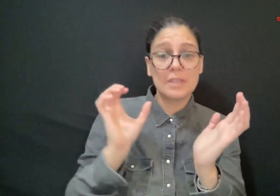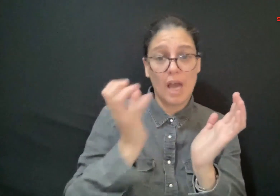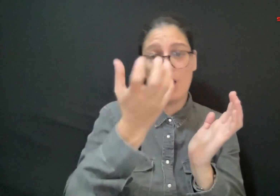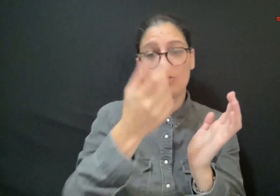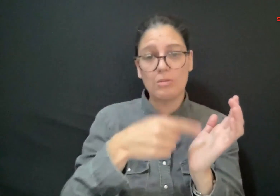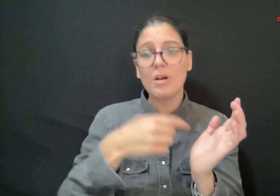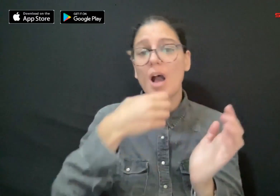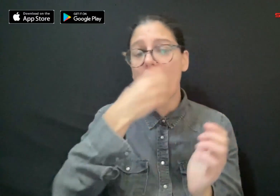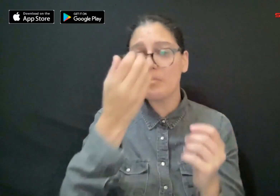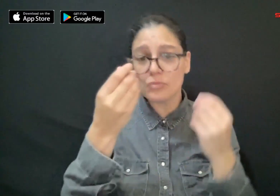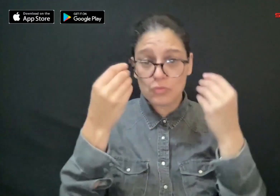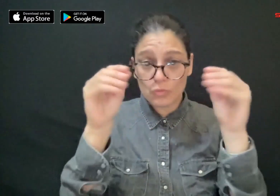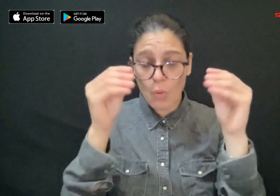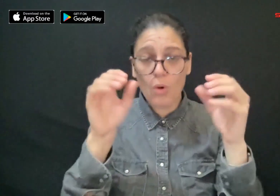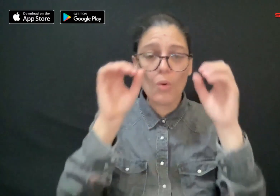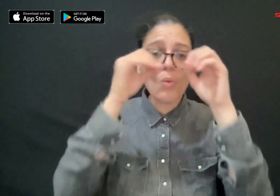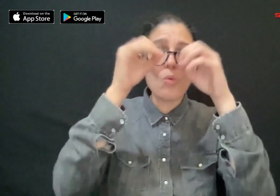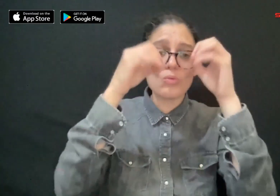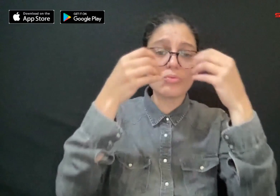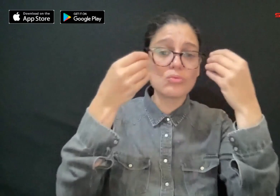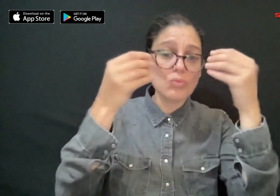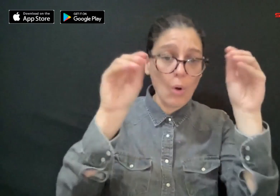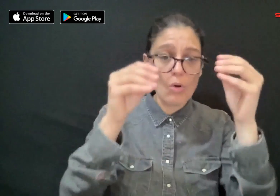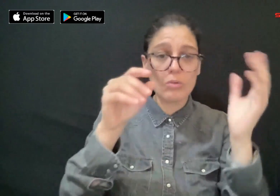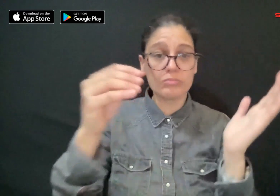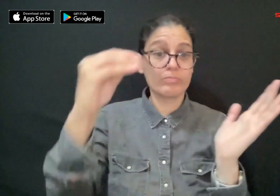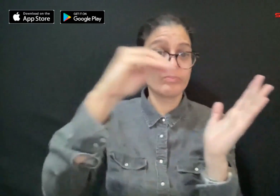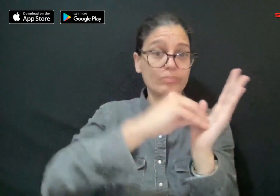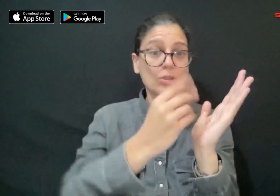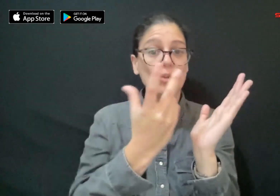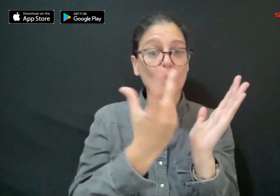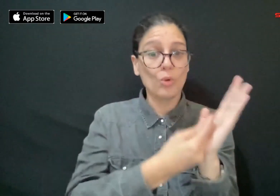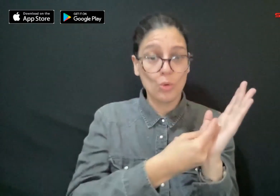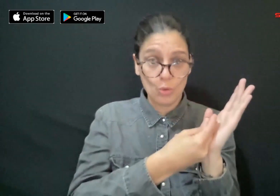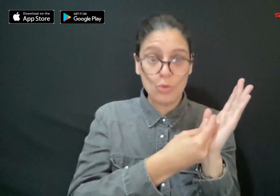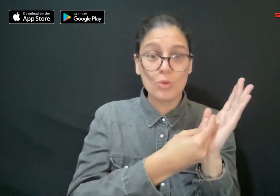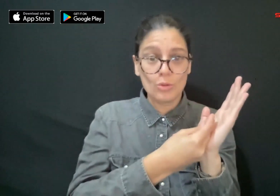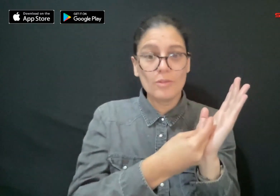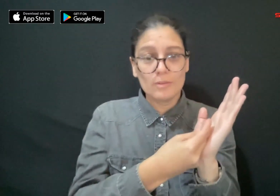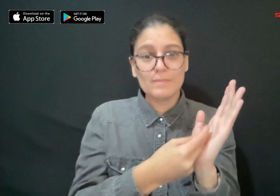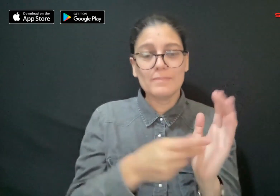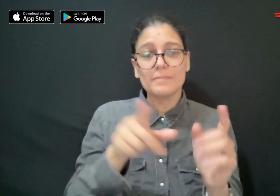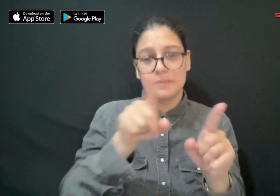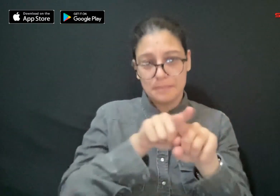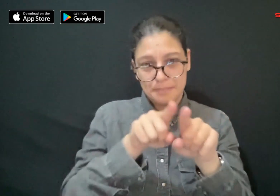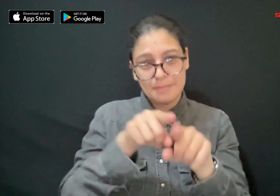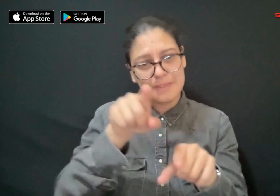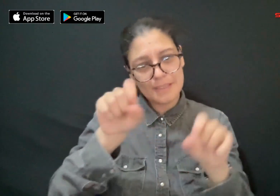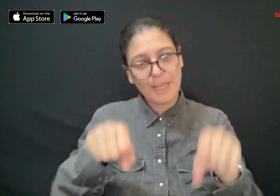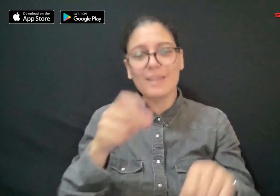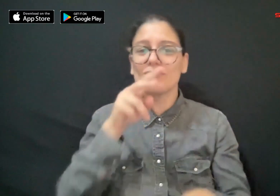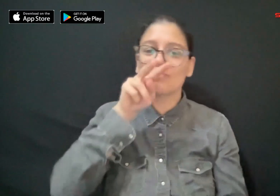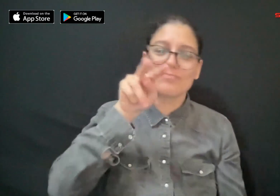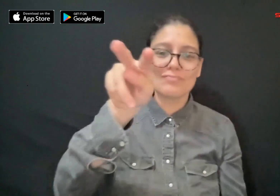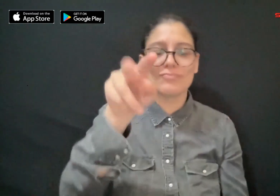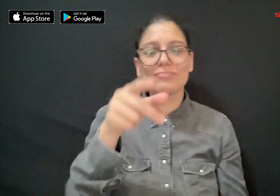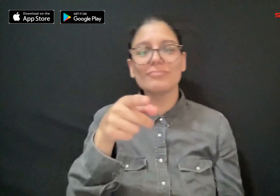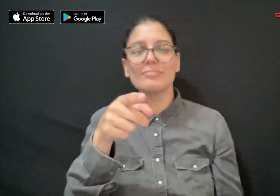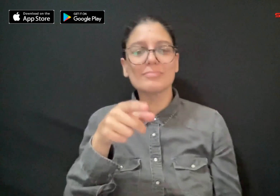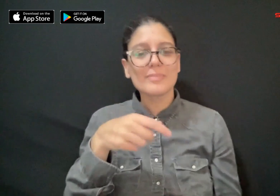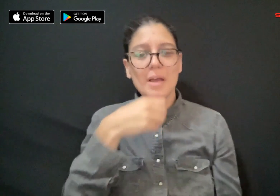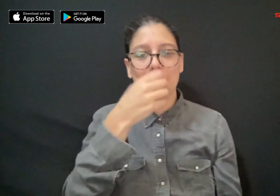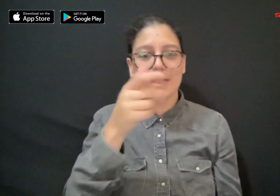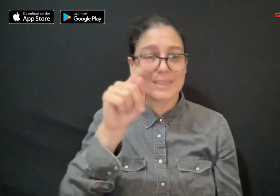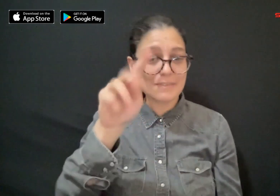play store on your smart phone and you can also watch on Apple TV Amazon and Roku